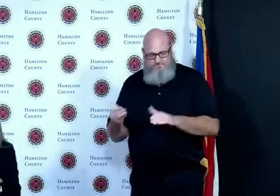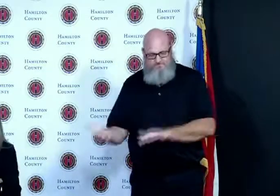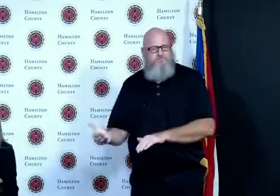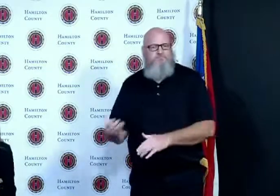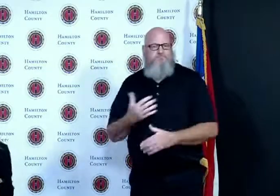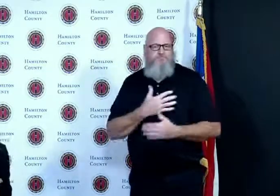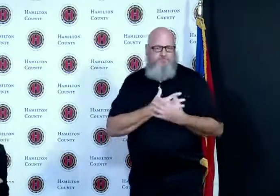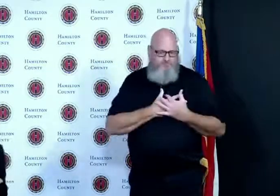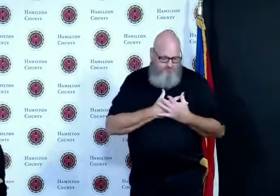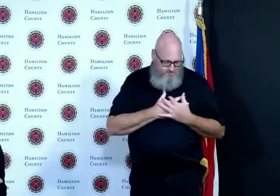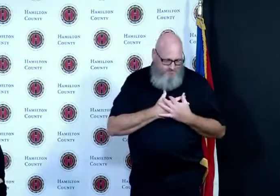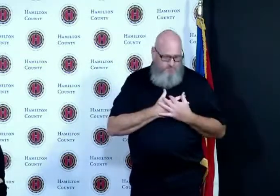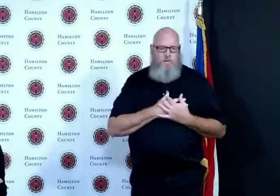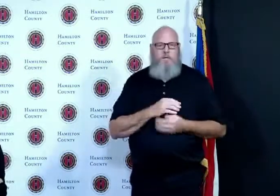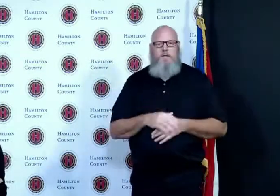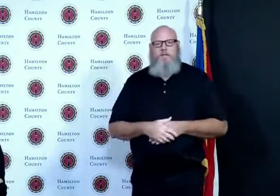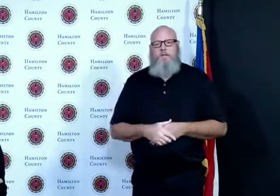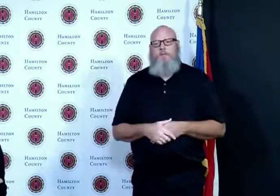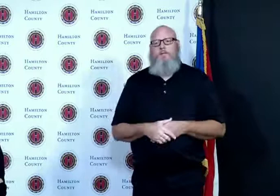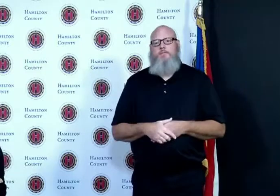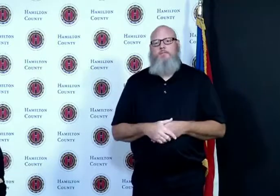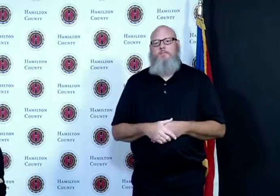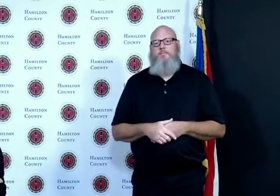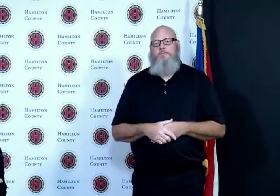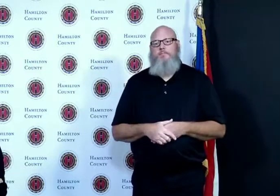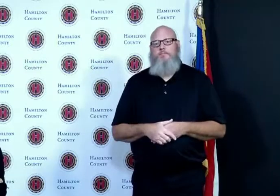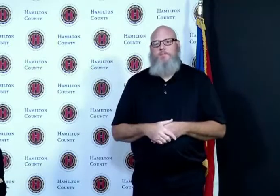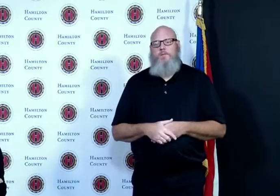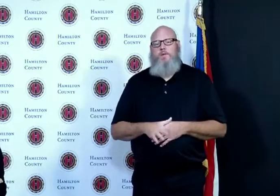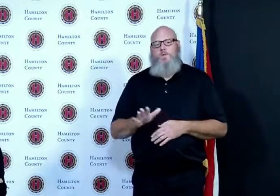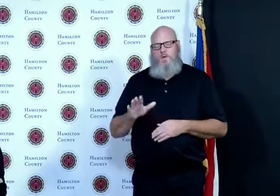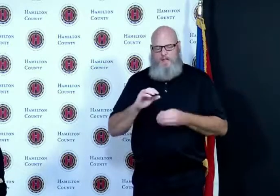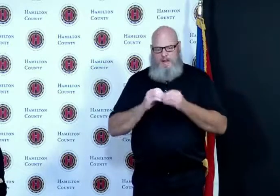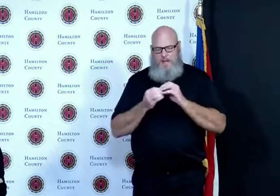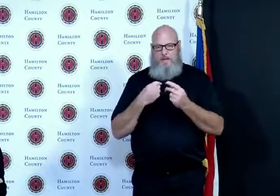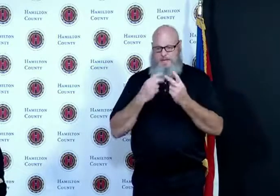those are pretty staggering numbers when you think about it but I want to just say a little